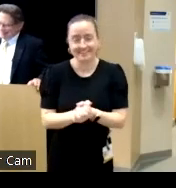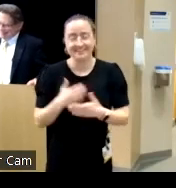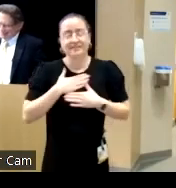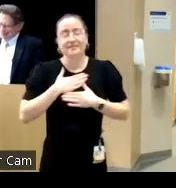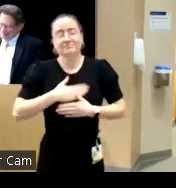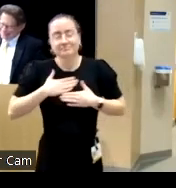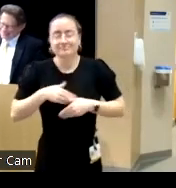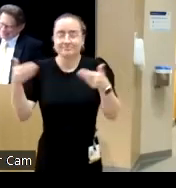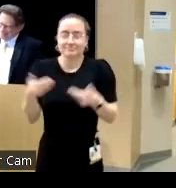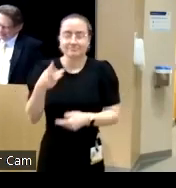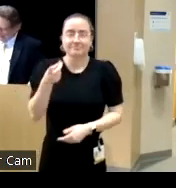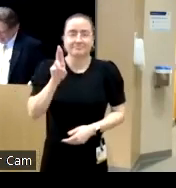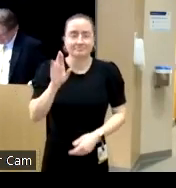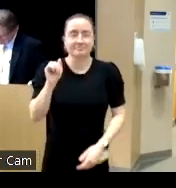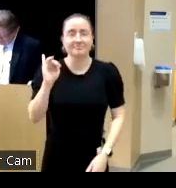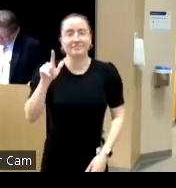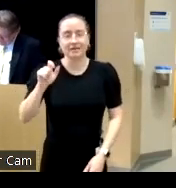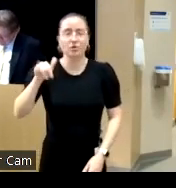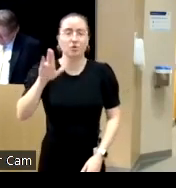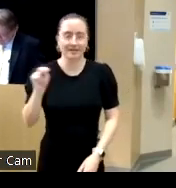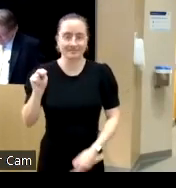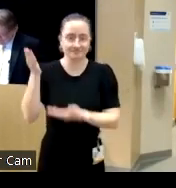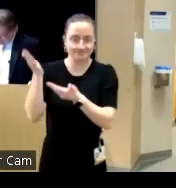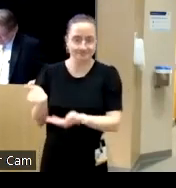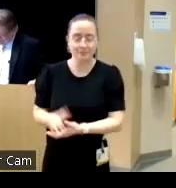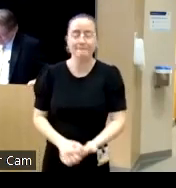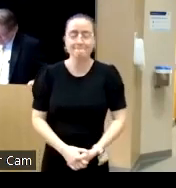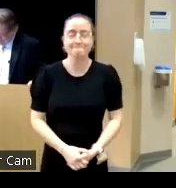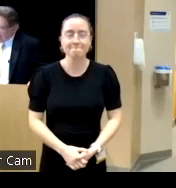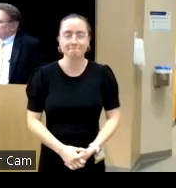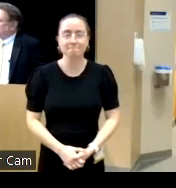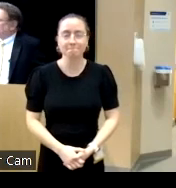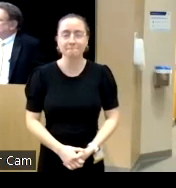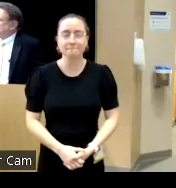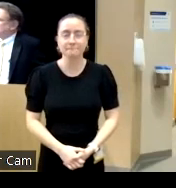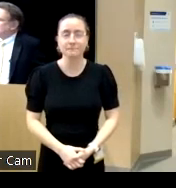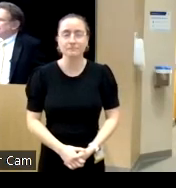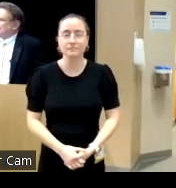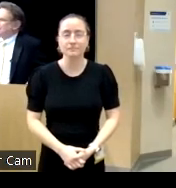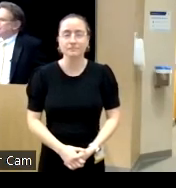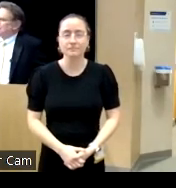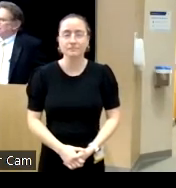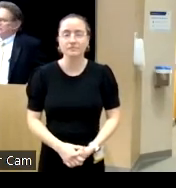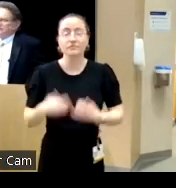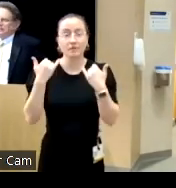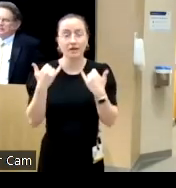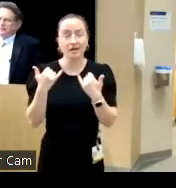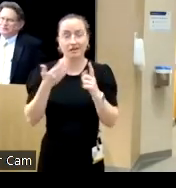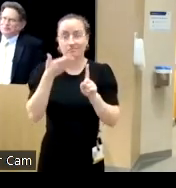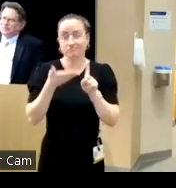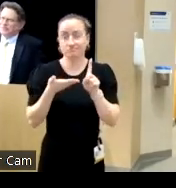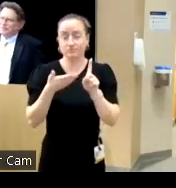as I said to introduce Dr Camille Quinn um currently uh Camille is a tenured associate